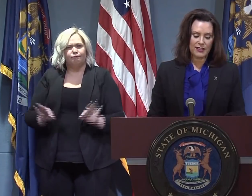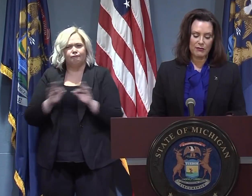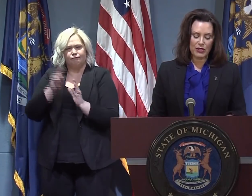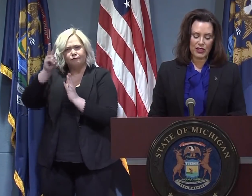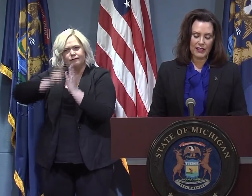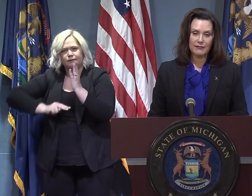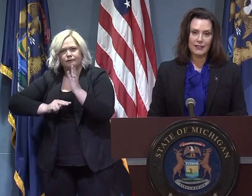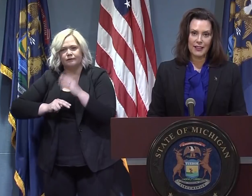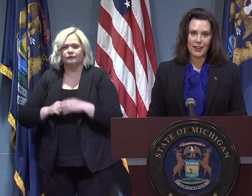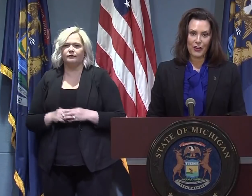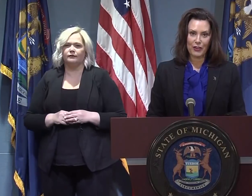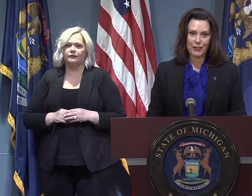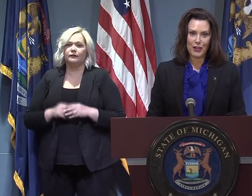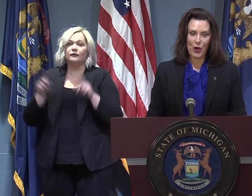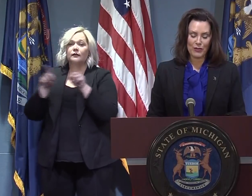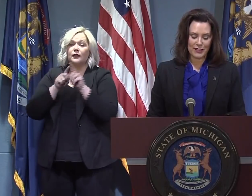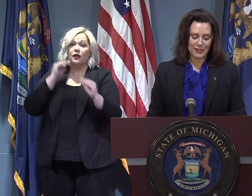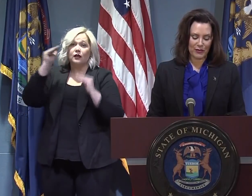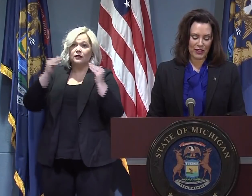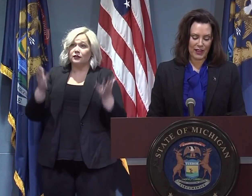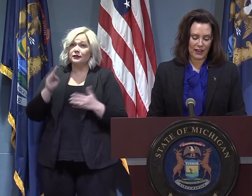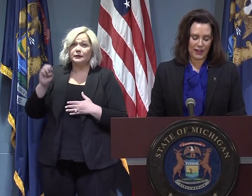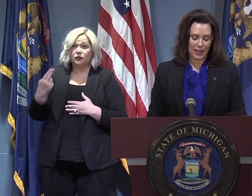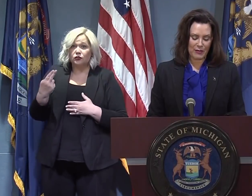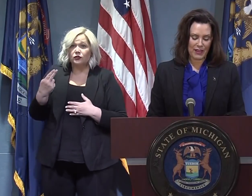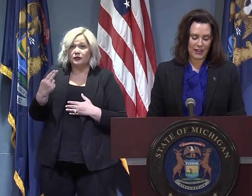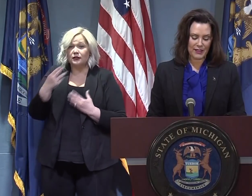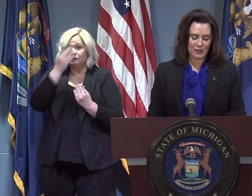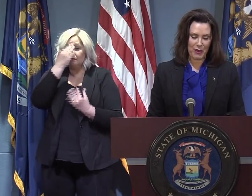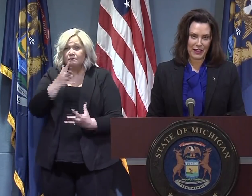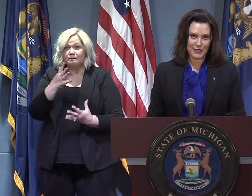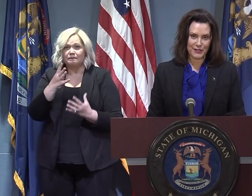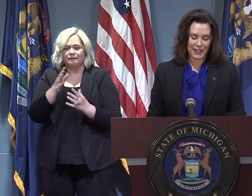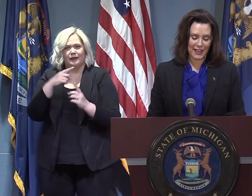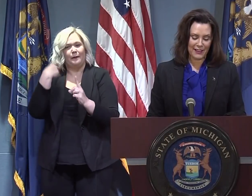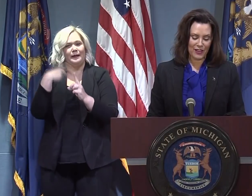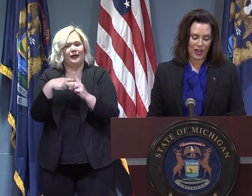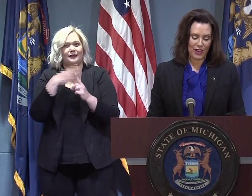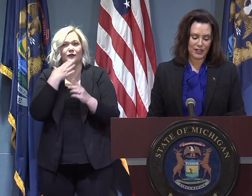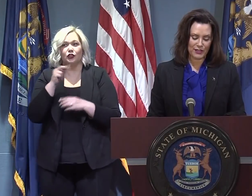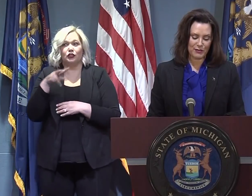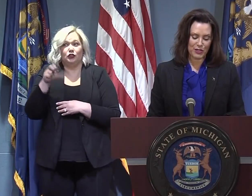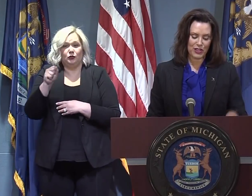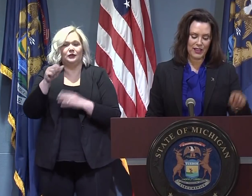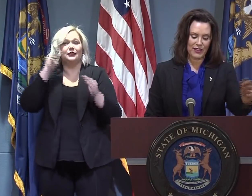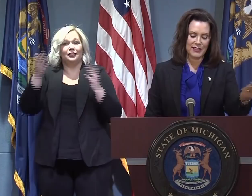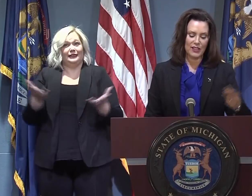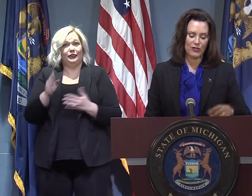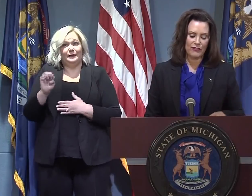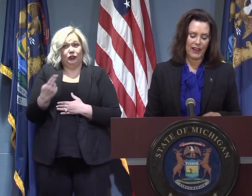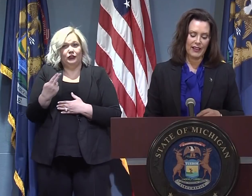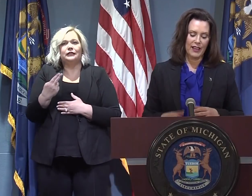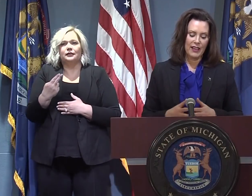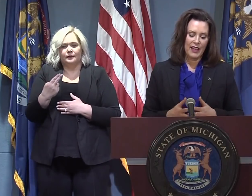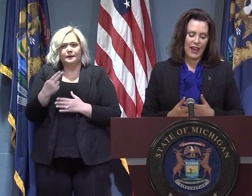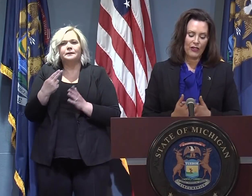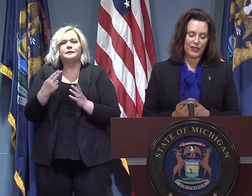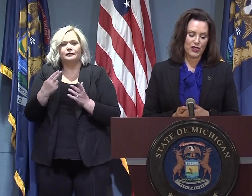THE APPLICATION PROCESS. PLEASE GO CHECK IT OUT. ADULTS IN MICHIGAN, ANOTHER